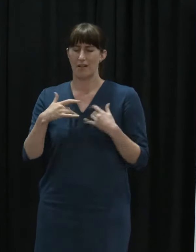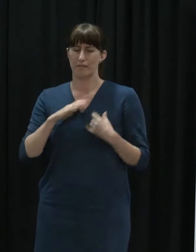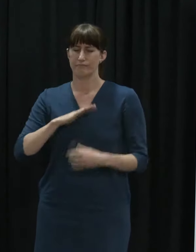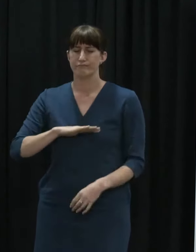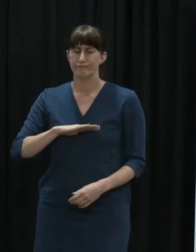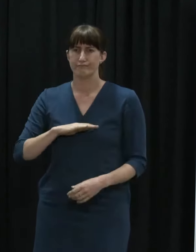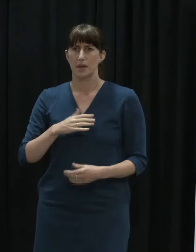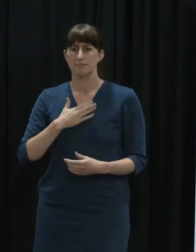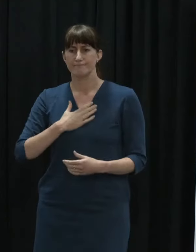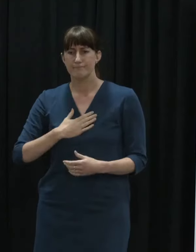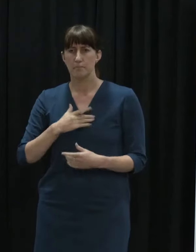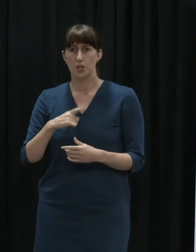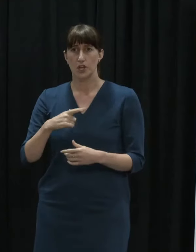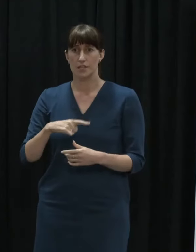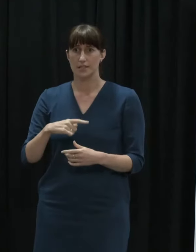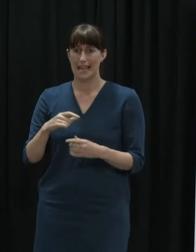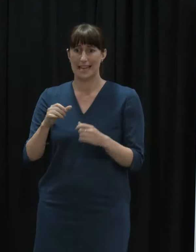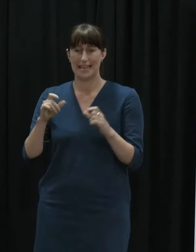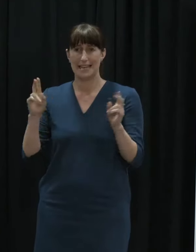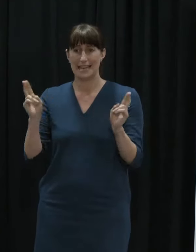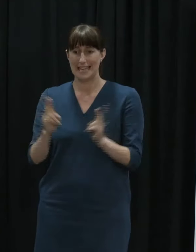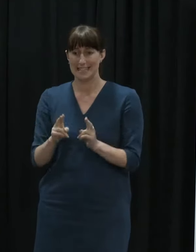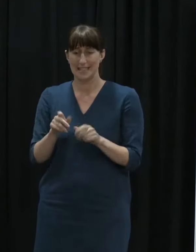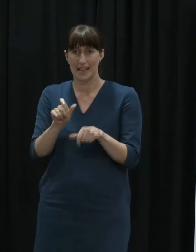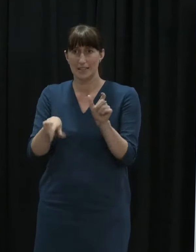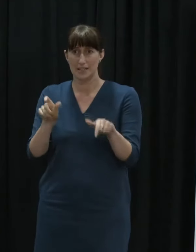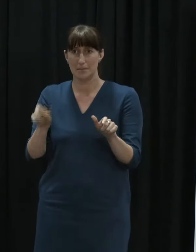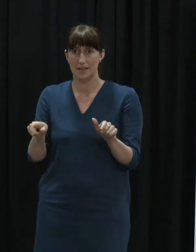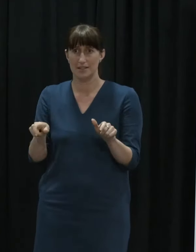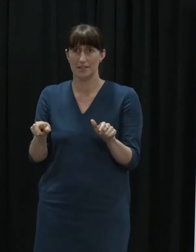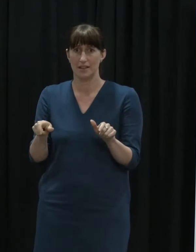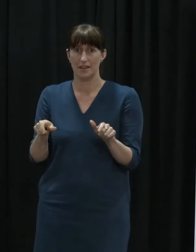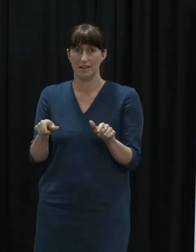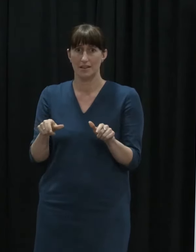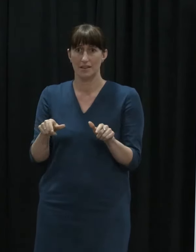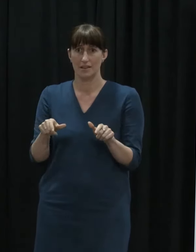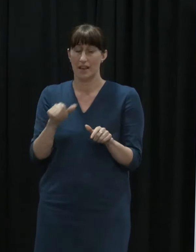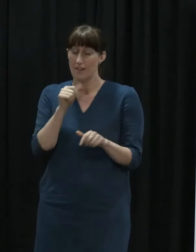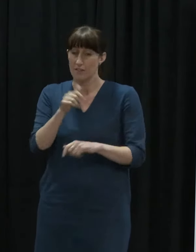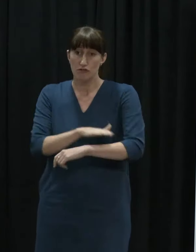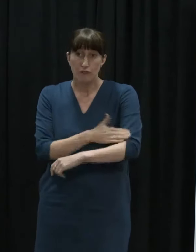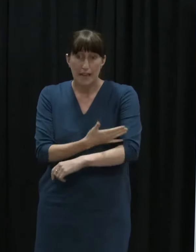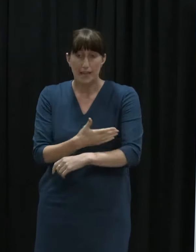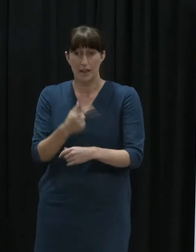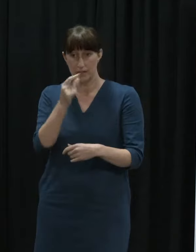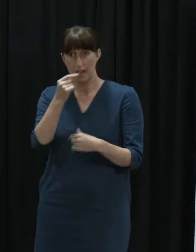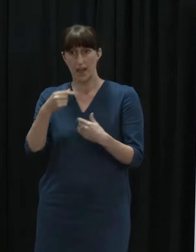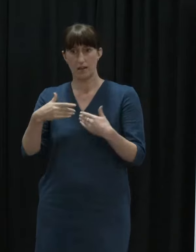patronage because they are not at Green Day.